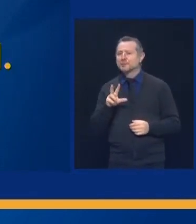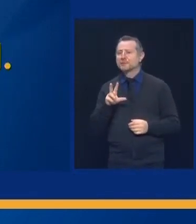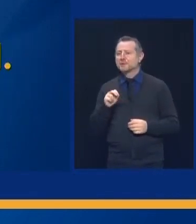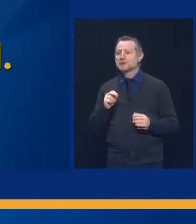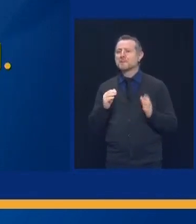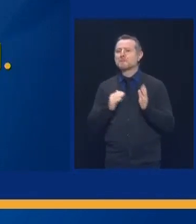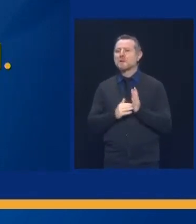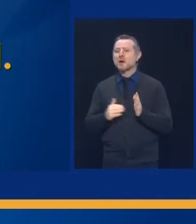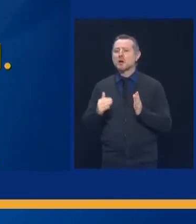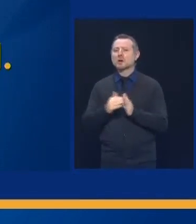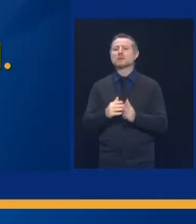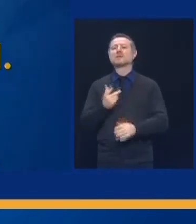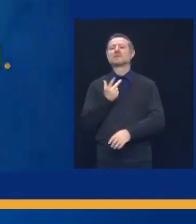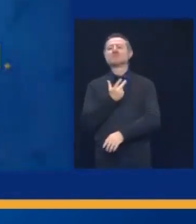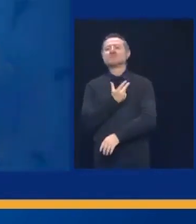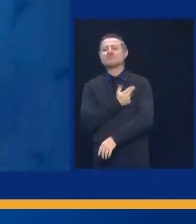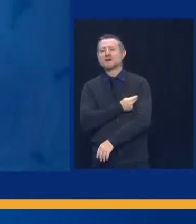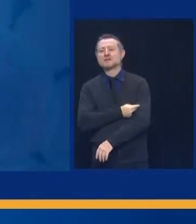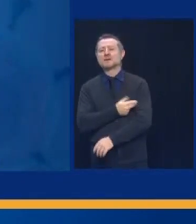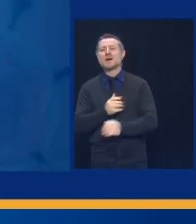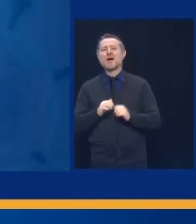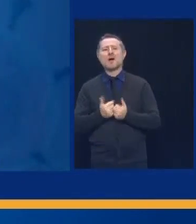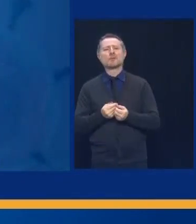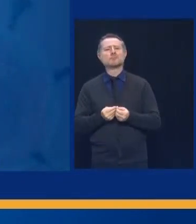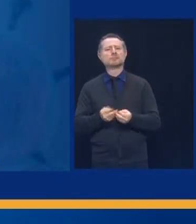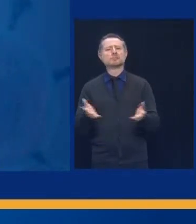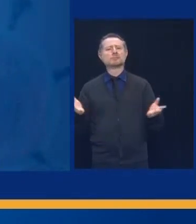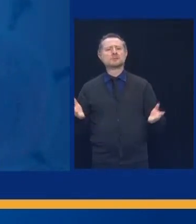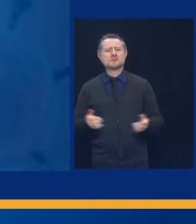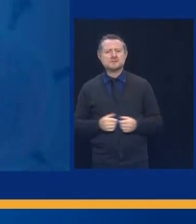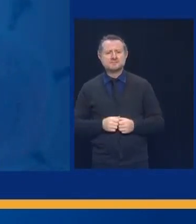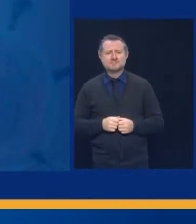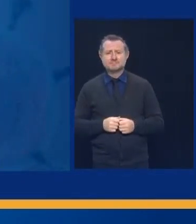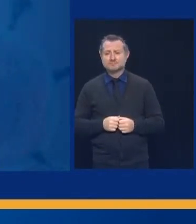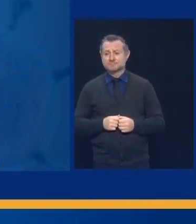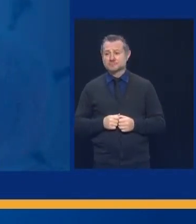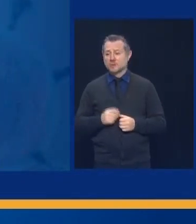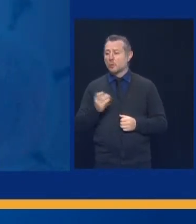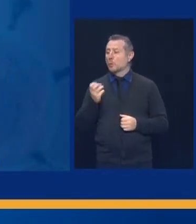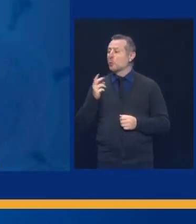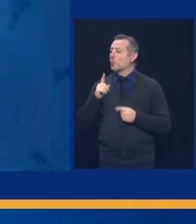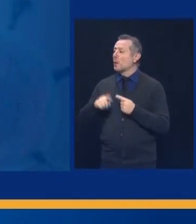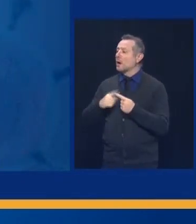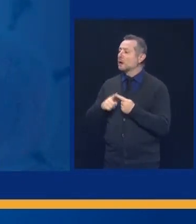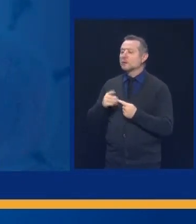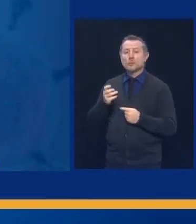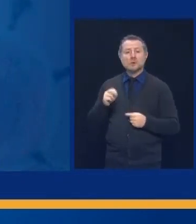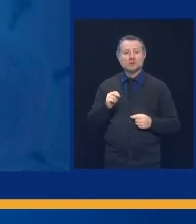GOOD. NOW MAKE 330 MILLION DOSES, AND